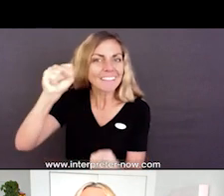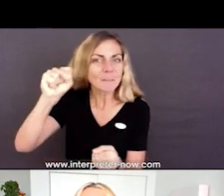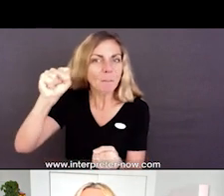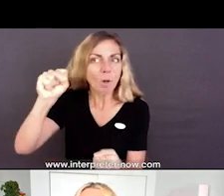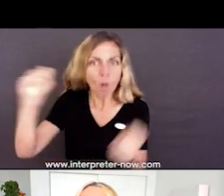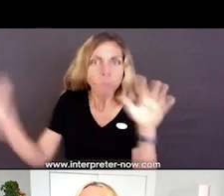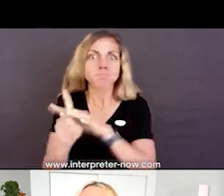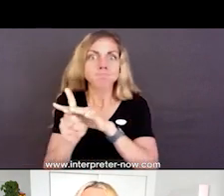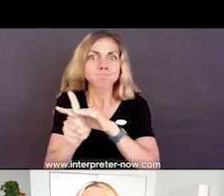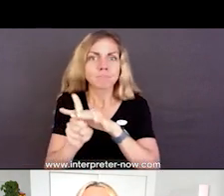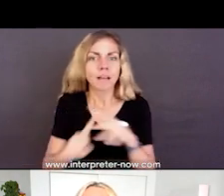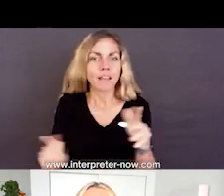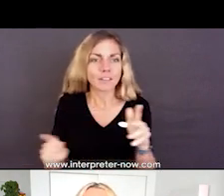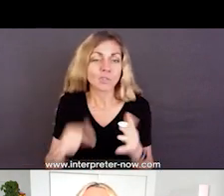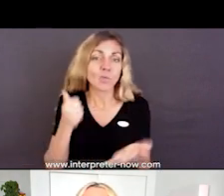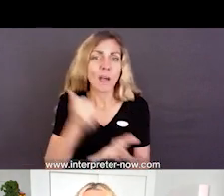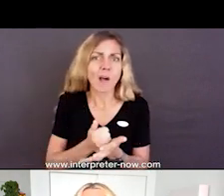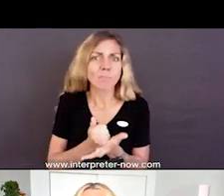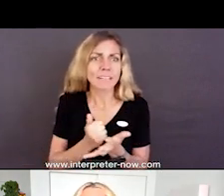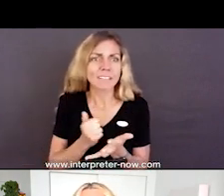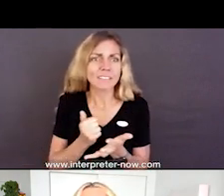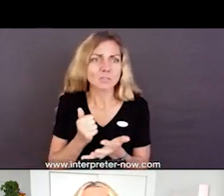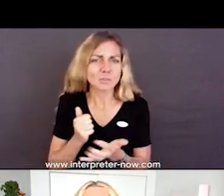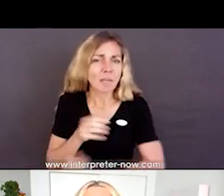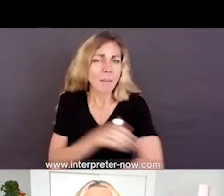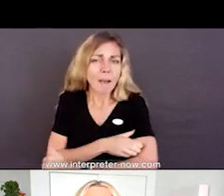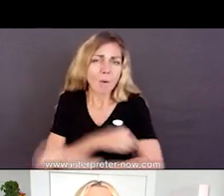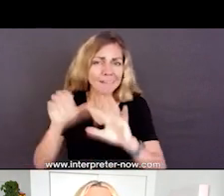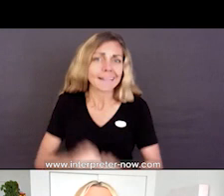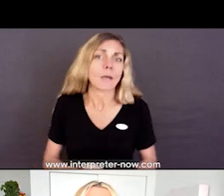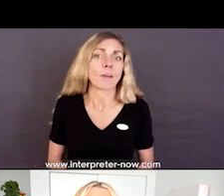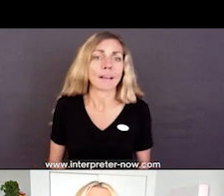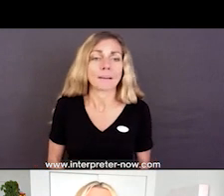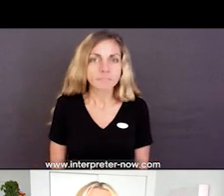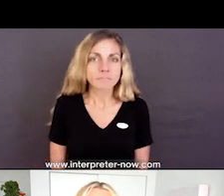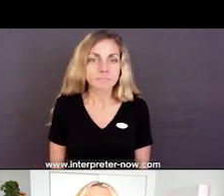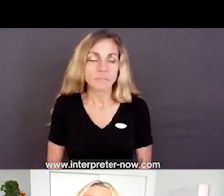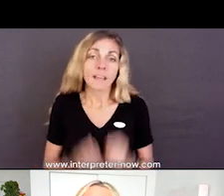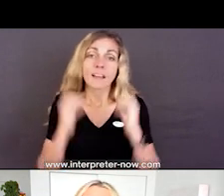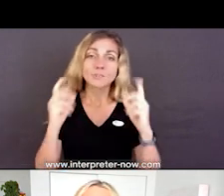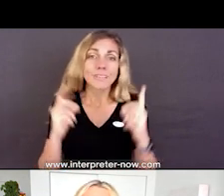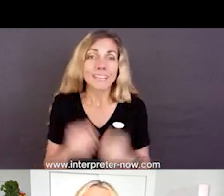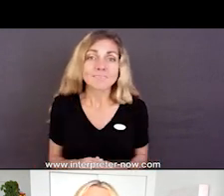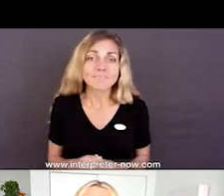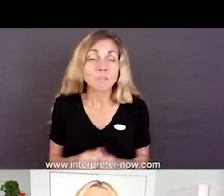helping to disarm any toxicity and disarm the power that a microaggression can have. Educate.